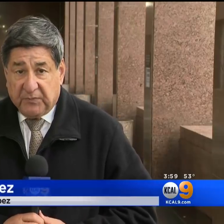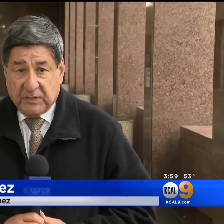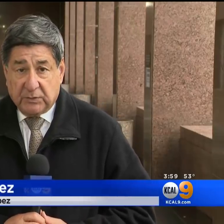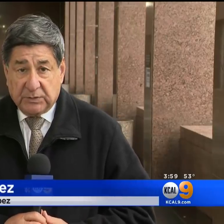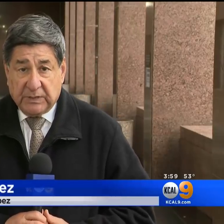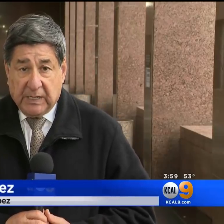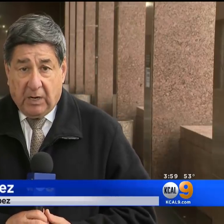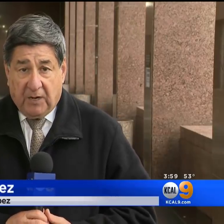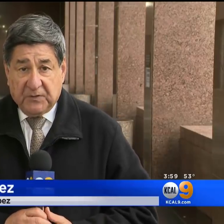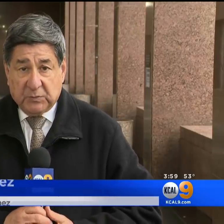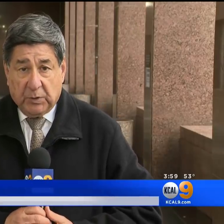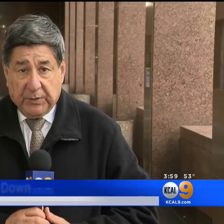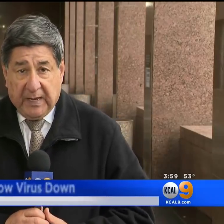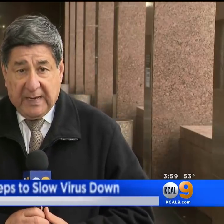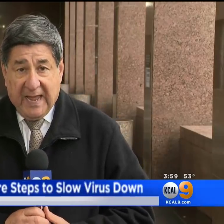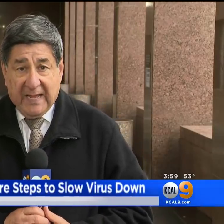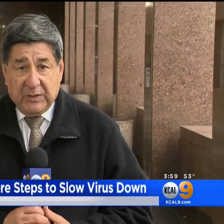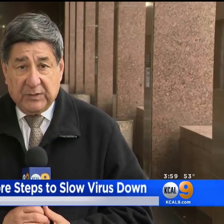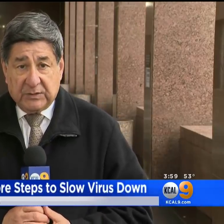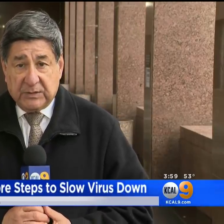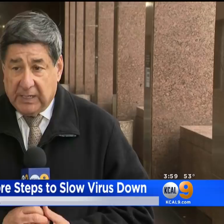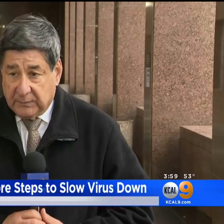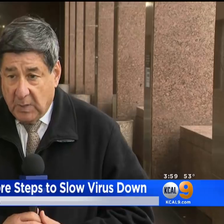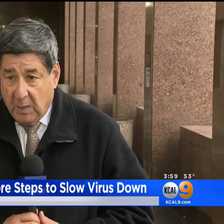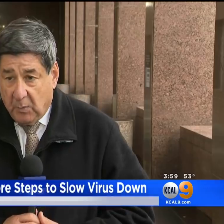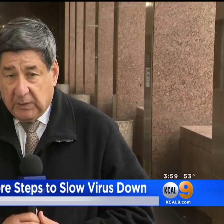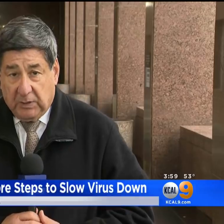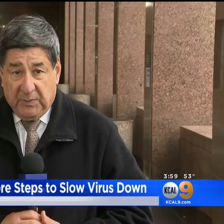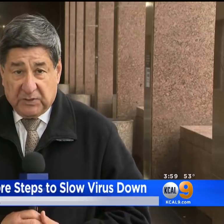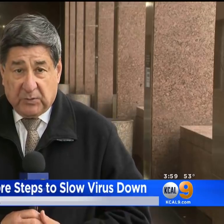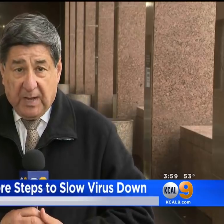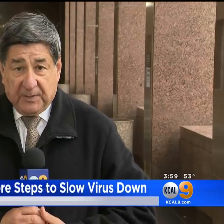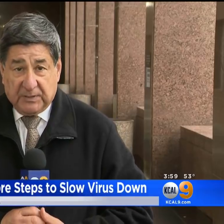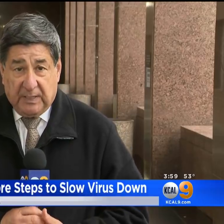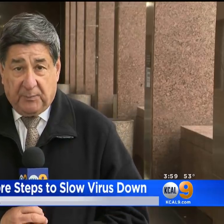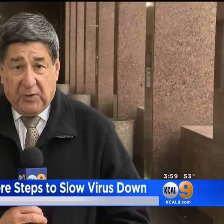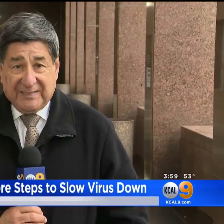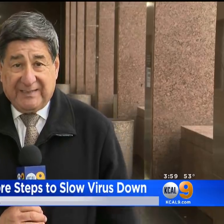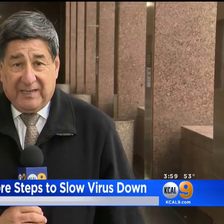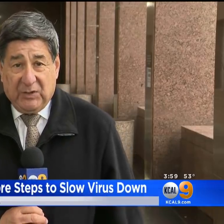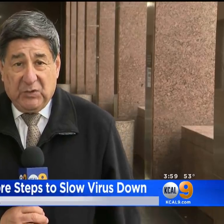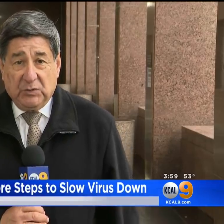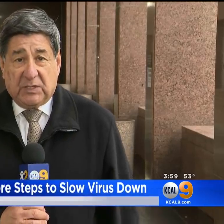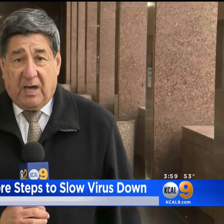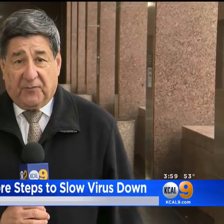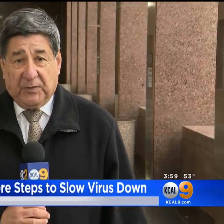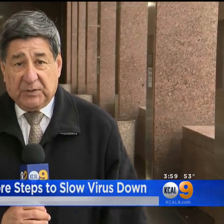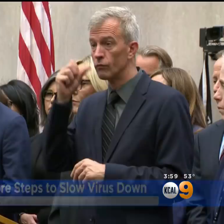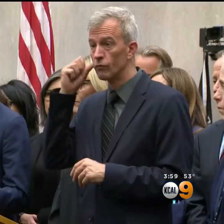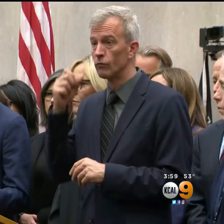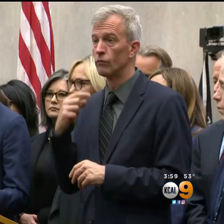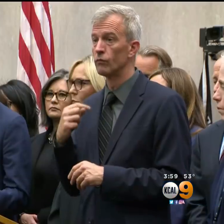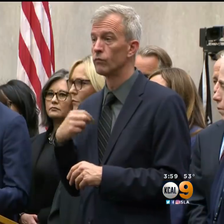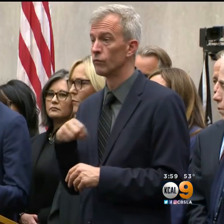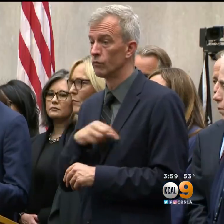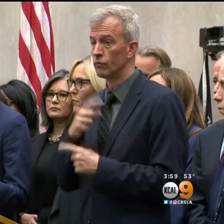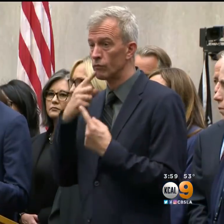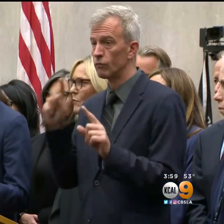KCAL 9'S DAVE LOPEZ IS LIVE IN DOWNTOWN L.A. WITH MORE. JUST OUTSIDE THE BOARD